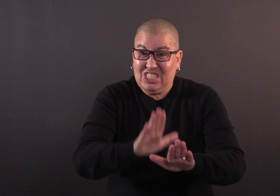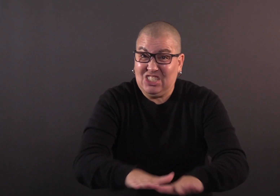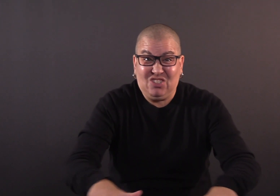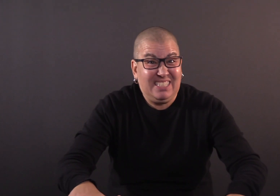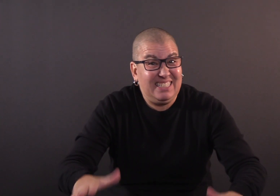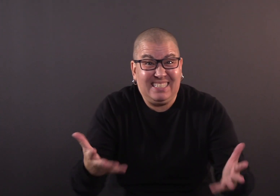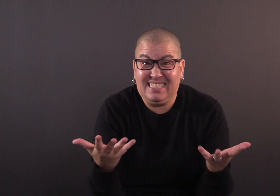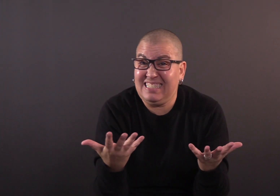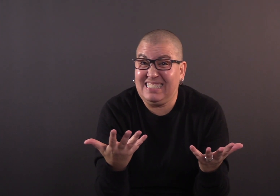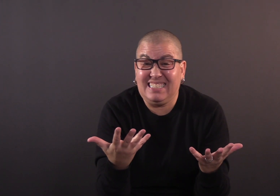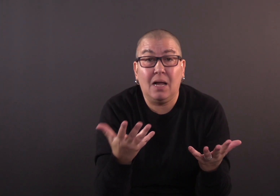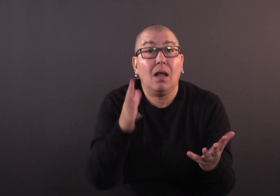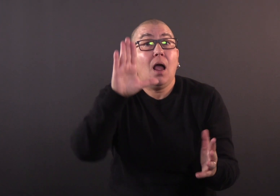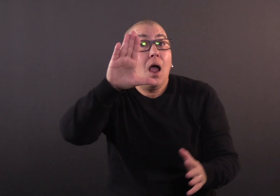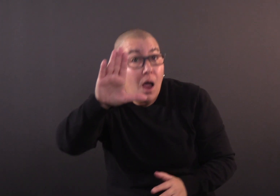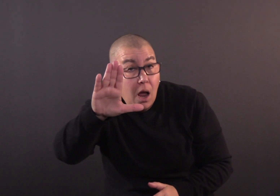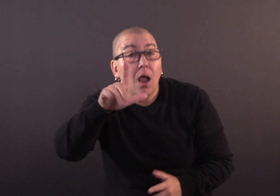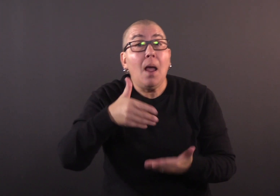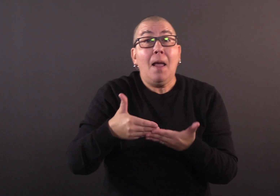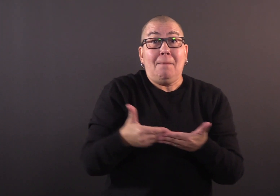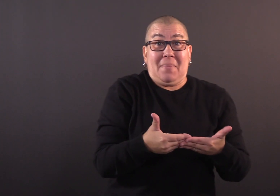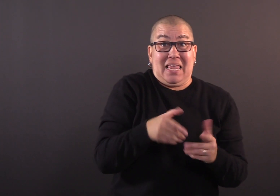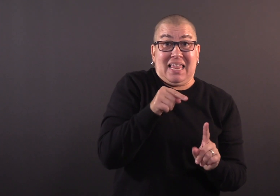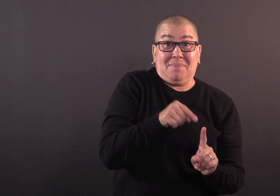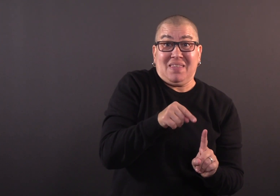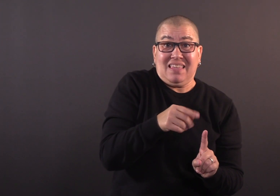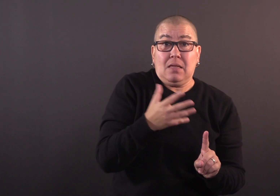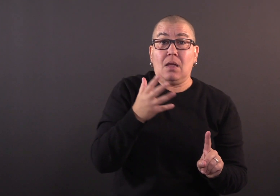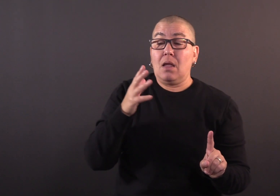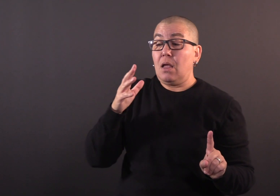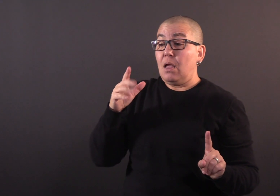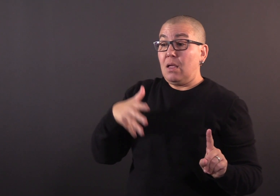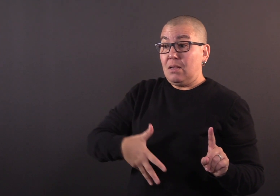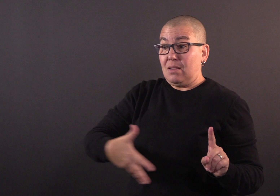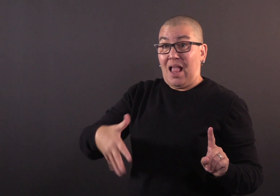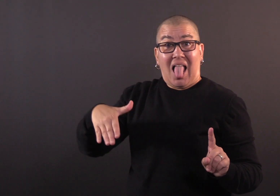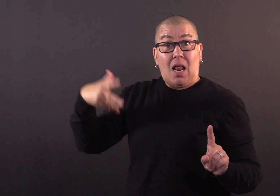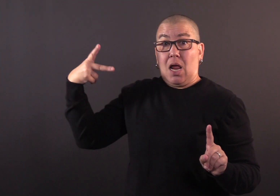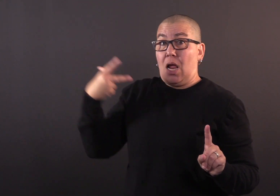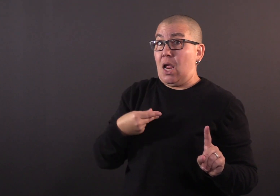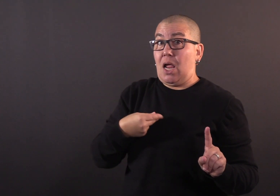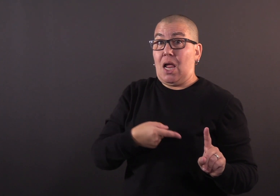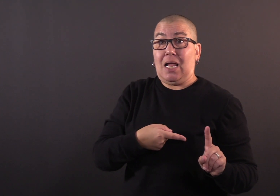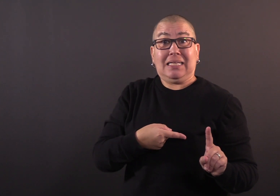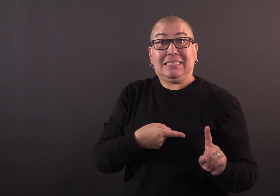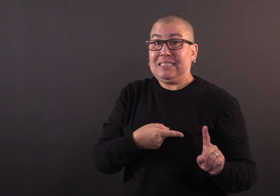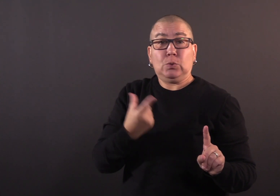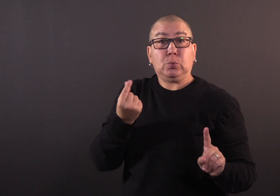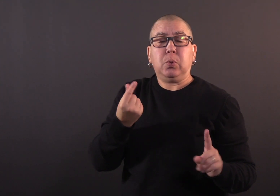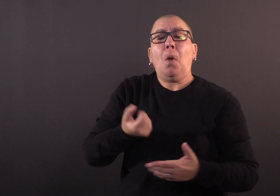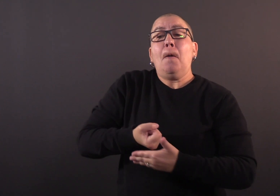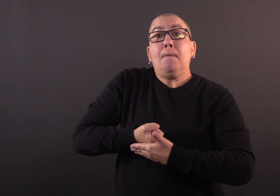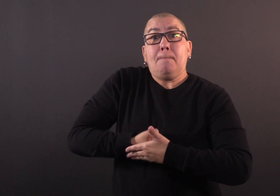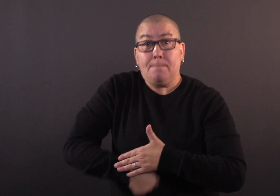from Sanofi and AstraZeneca is different from a vaccine, which teaches the body to make its own